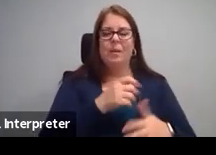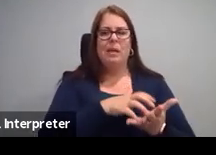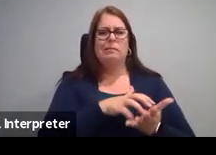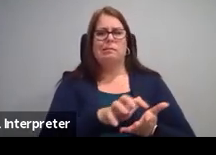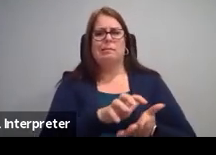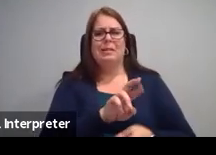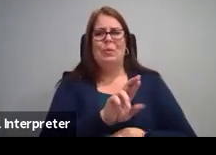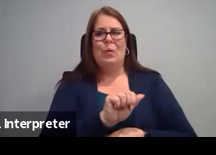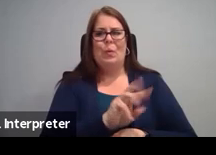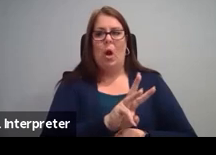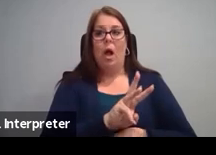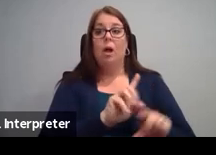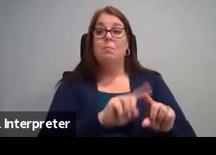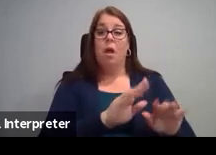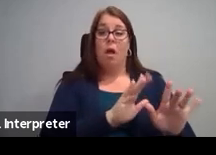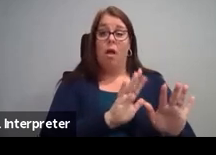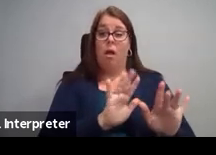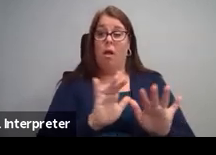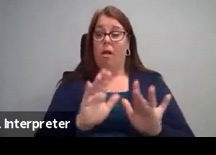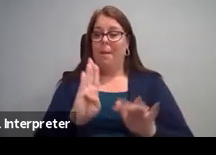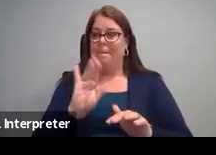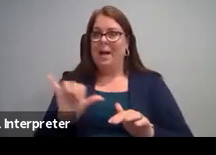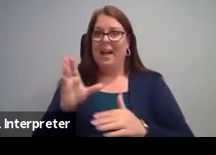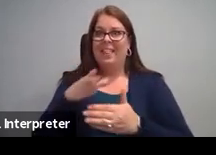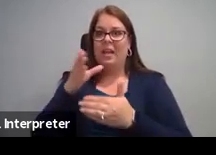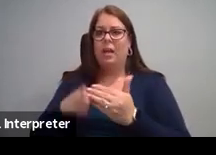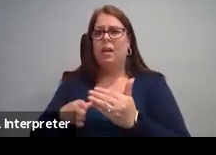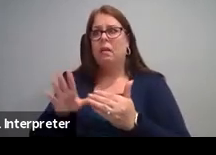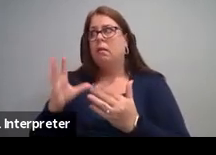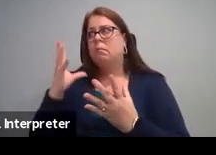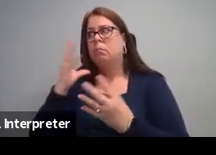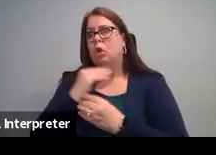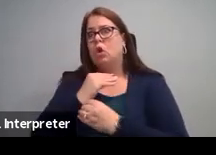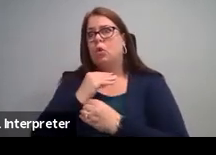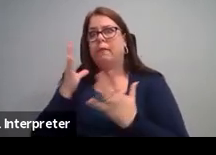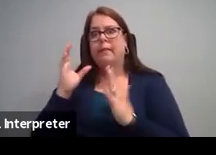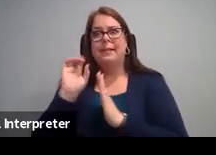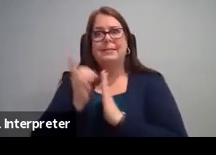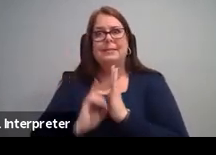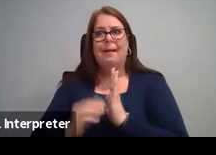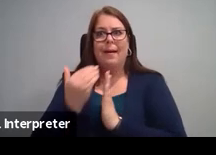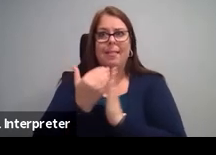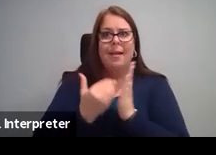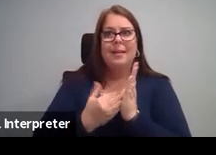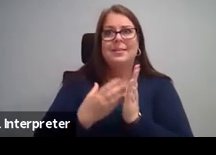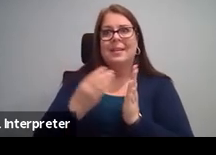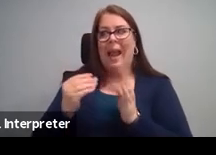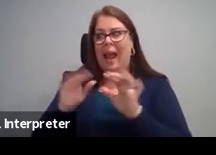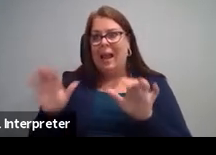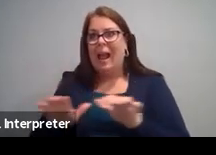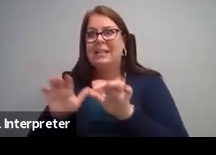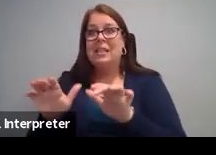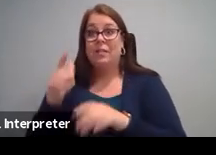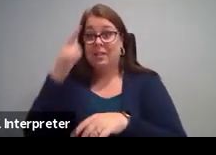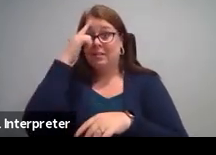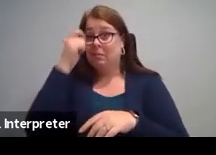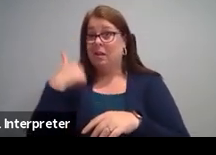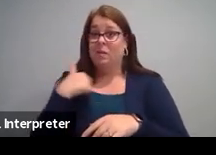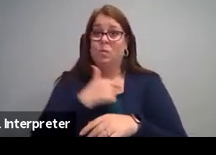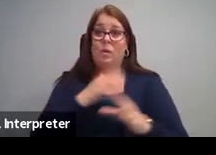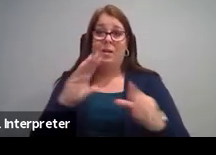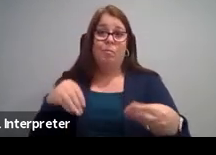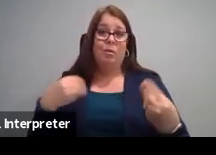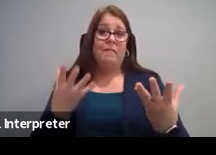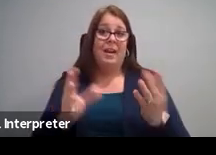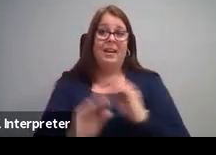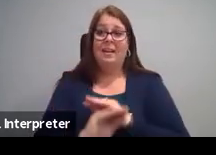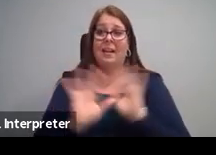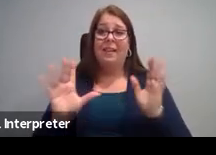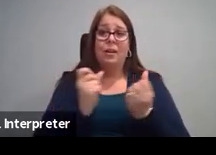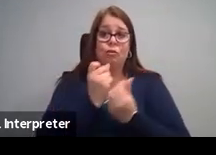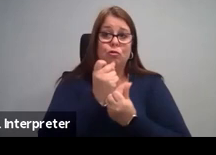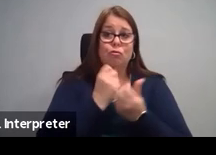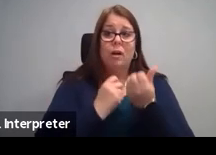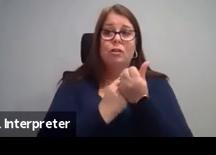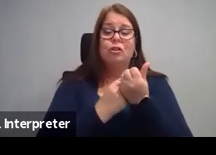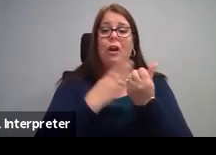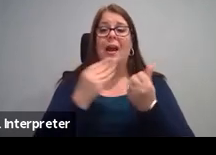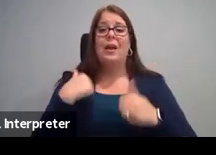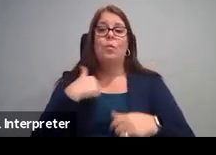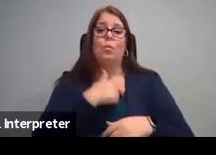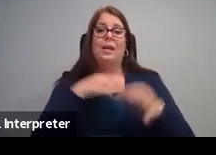Cathy Reznicek: They were making beautifully designed lessons and activities because this was a clear structure and we articulated the need and the reason for each one of those pieces.